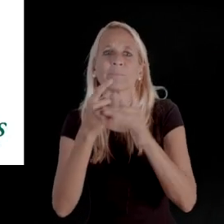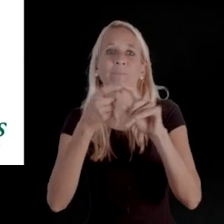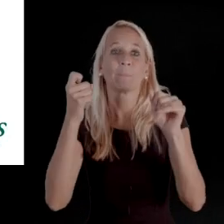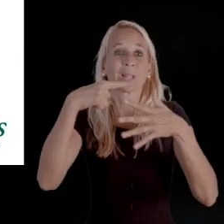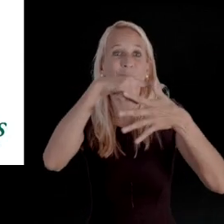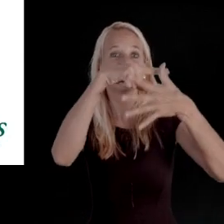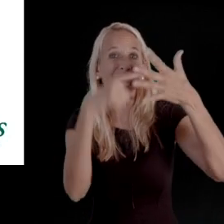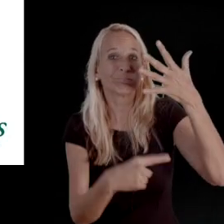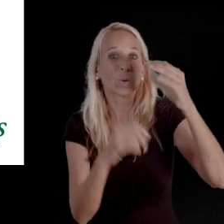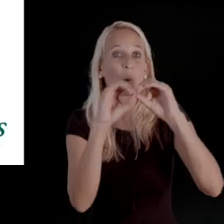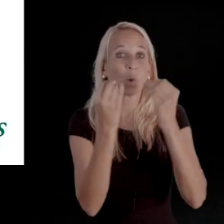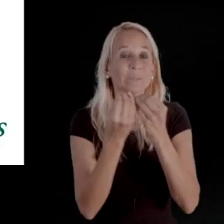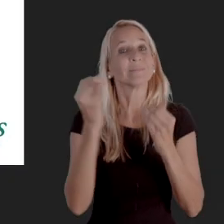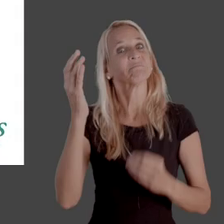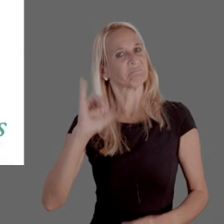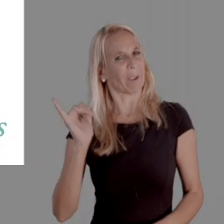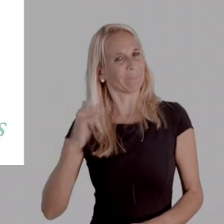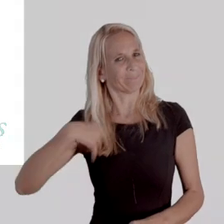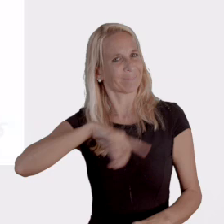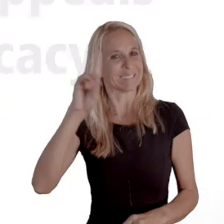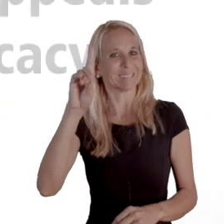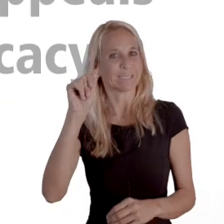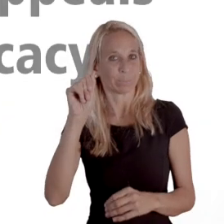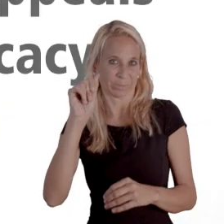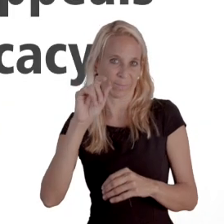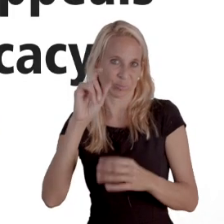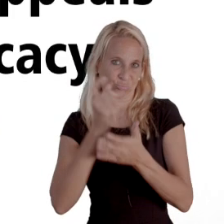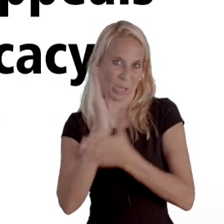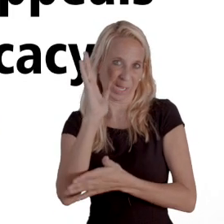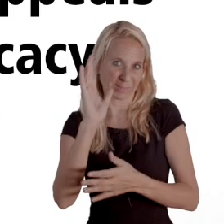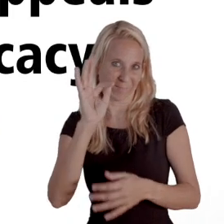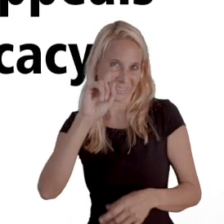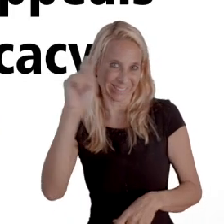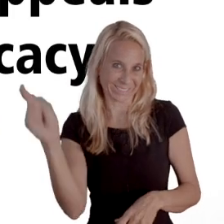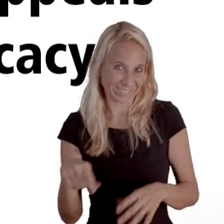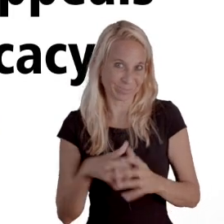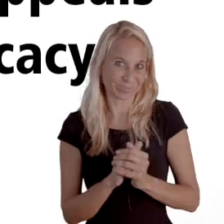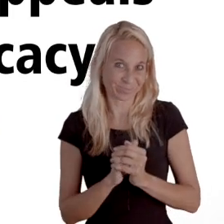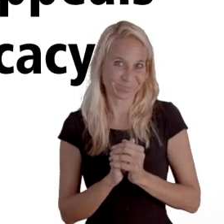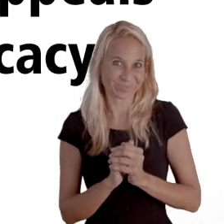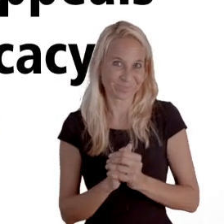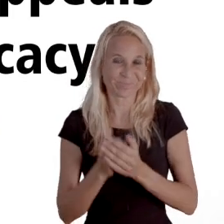organizations as well as Disability Rights Texas. [Narrator] For assistance with Medicaid appeals,